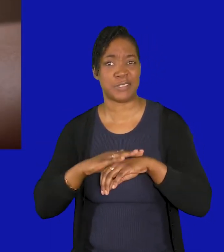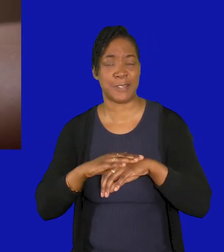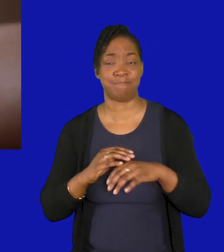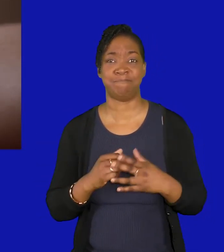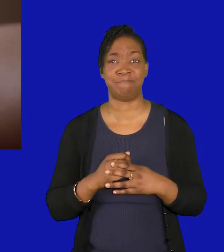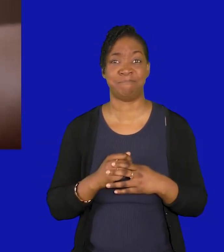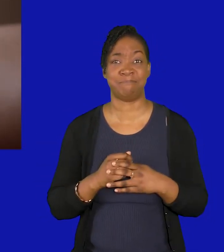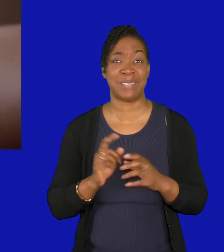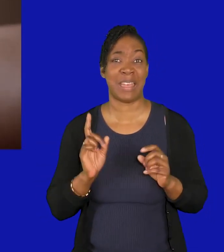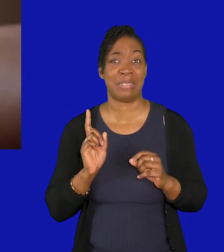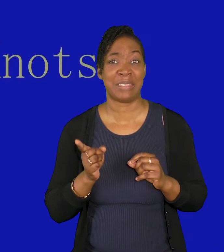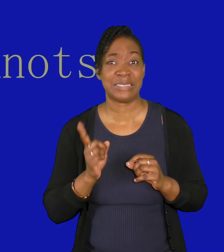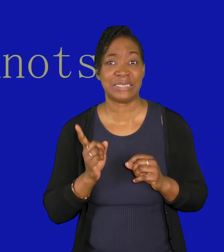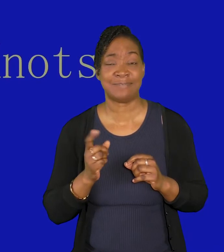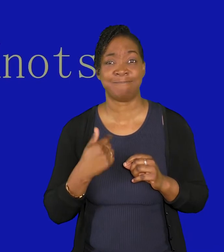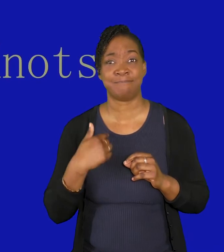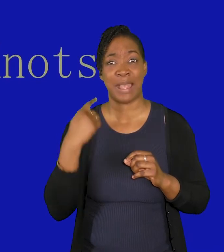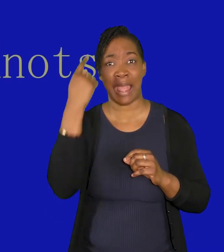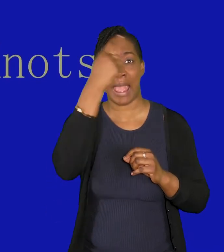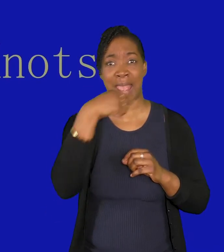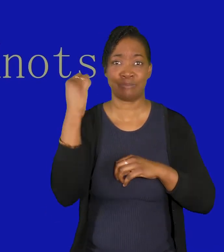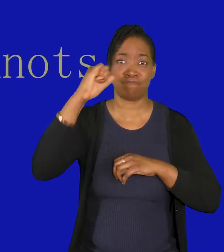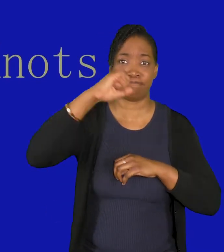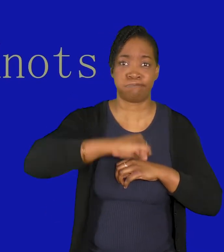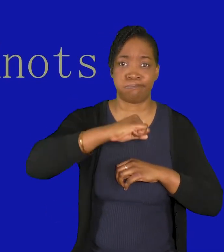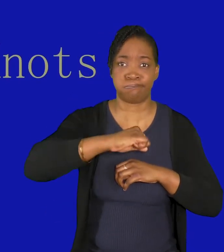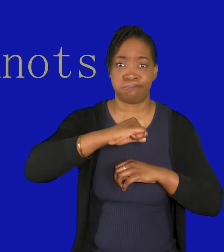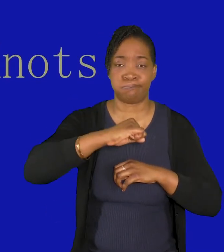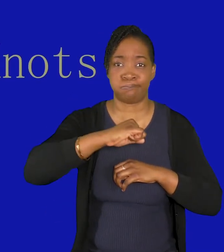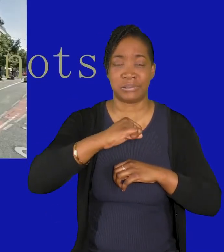That's just it though, I think, with my face down on the massage bed: [sound of fingernails tapping a surface]